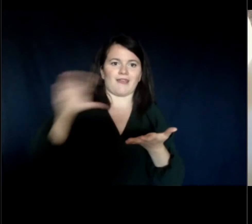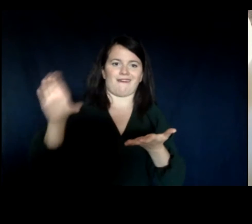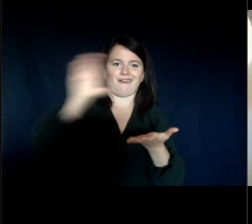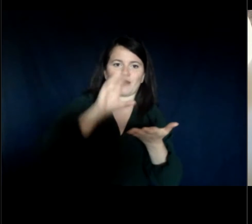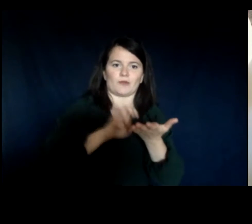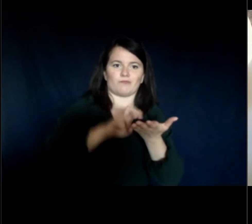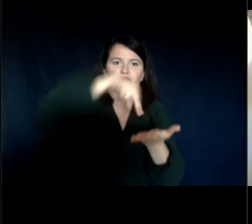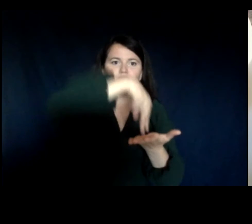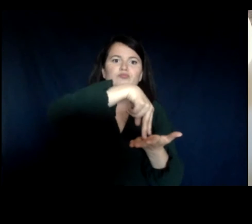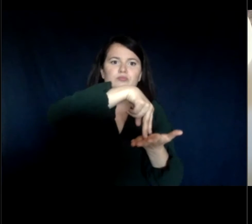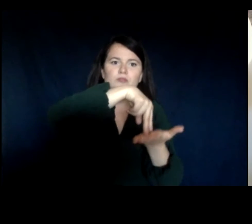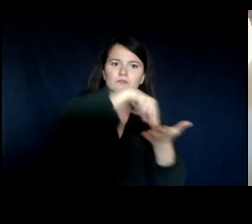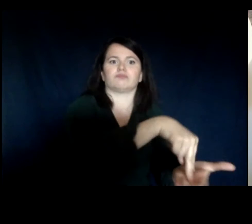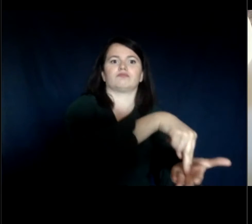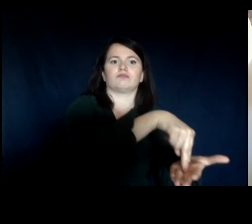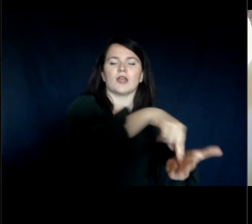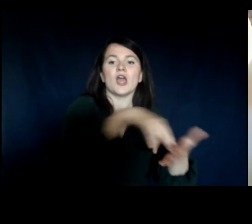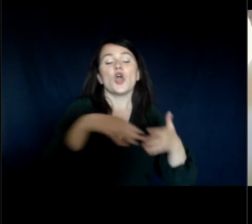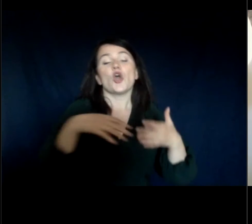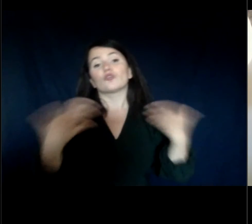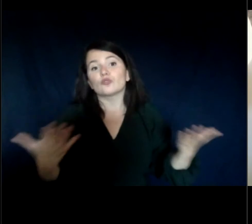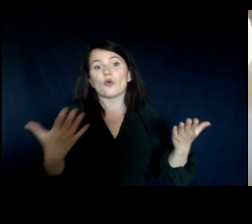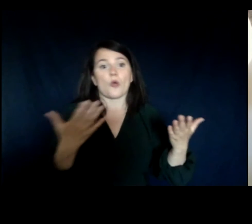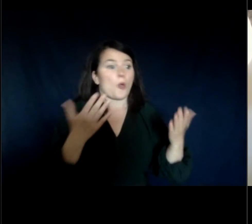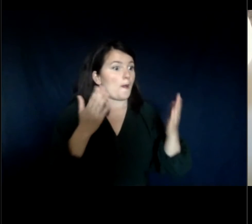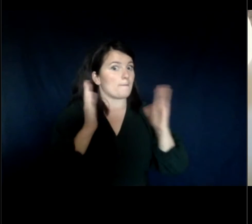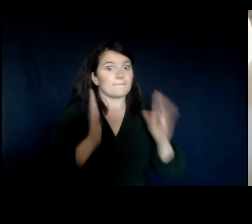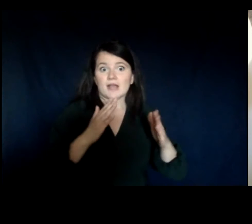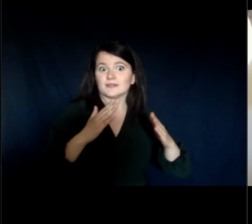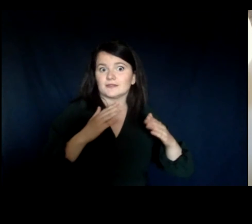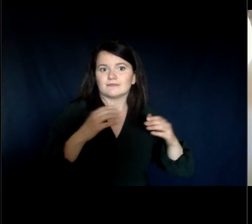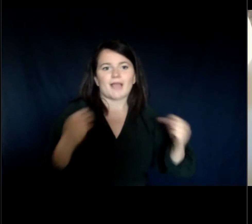We have to maintain the activity and we can't abandon our beneficiaries.